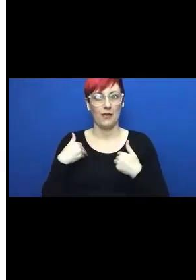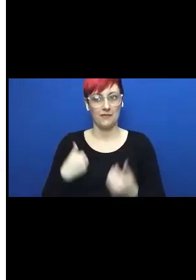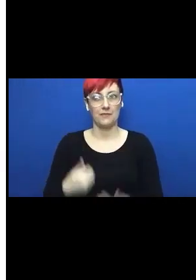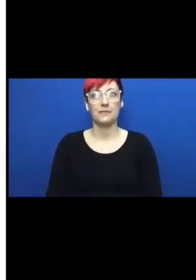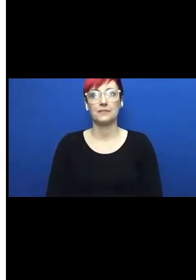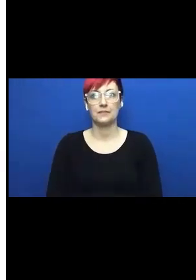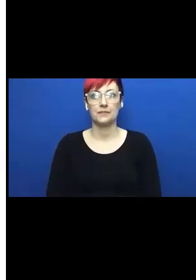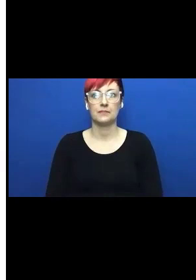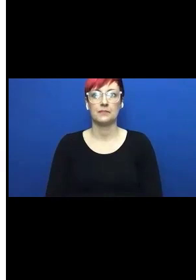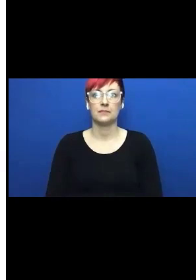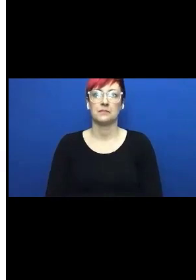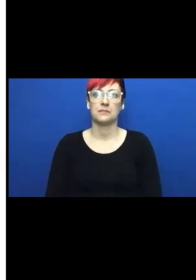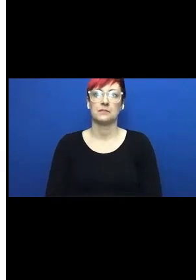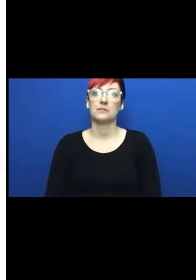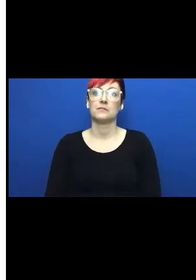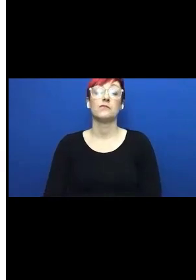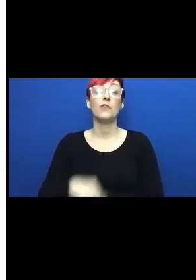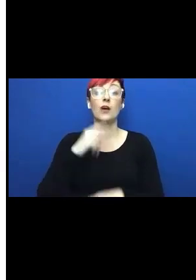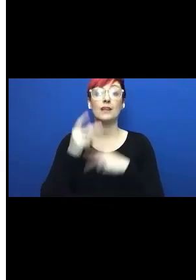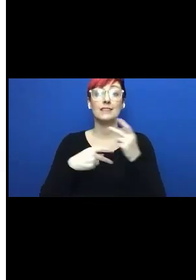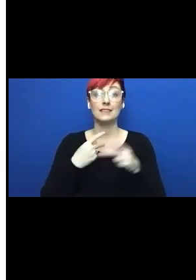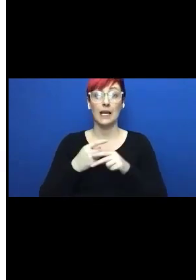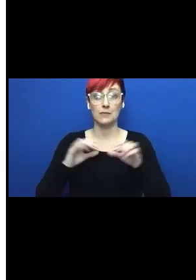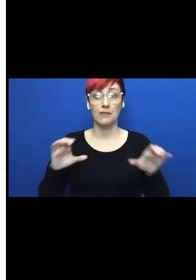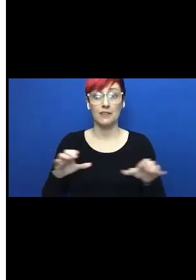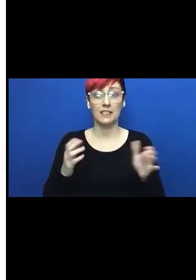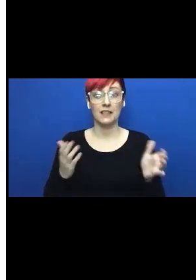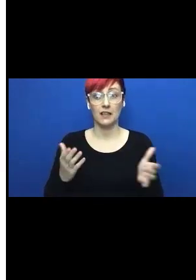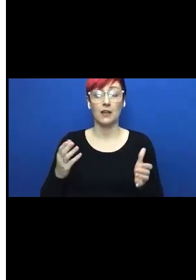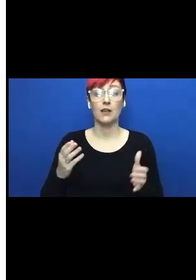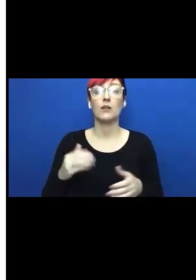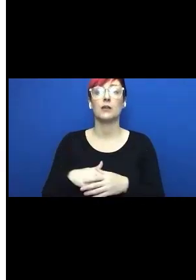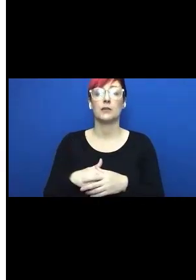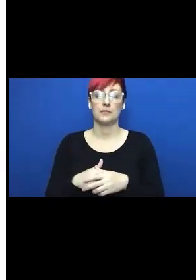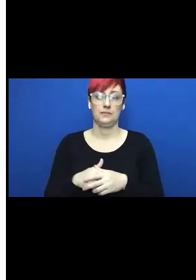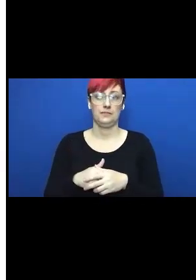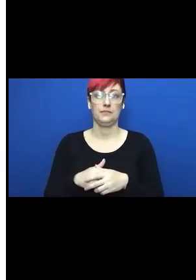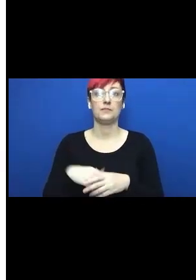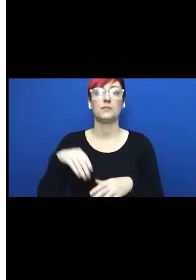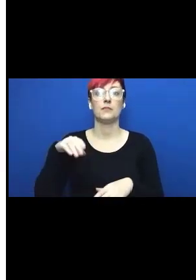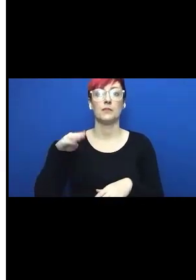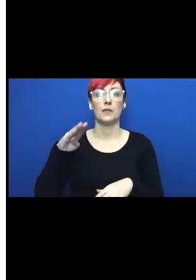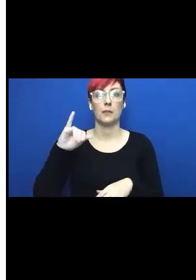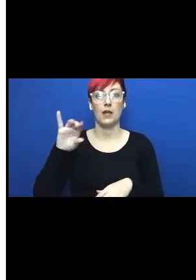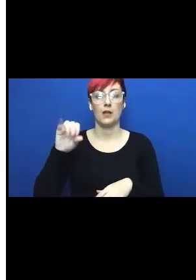So for the types of activities here for Biosketch, where the organization affiliations appointments